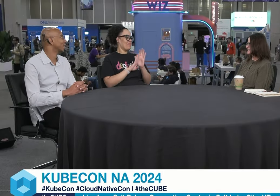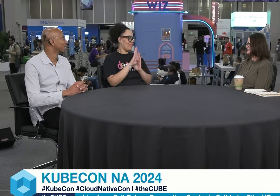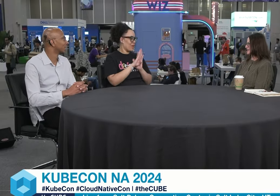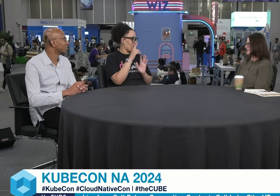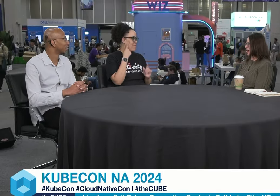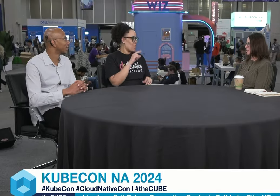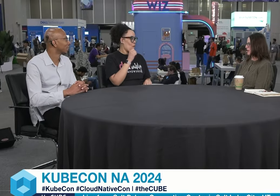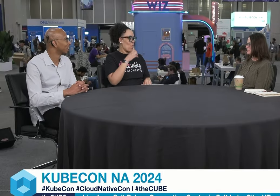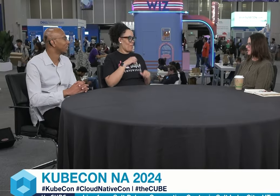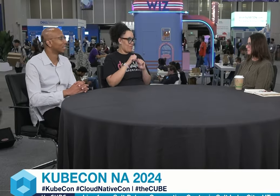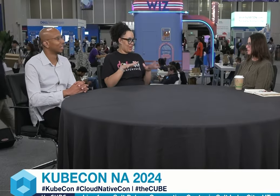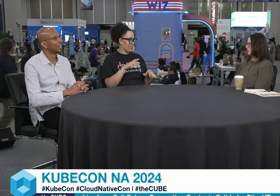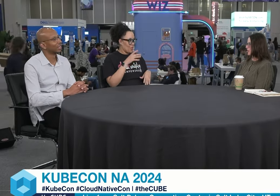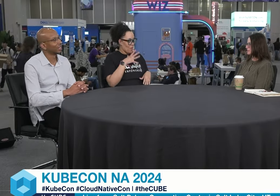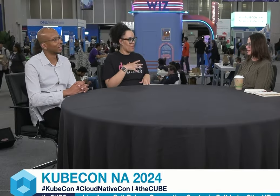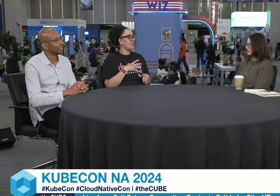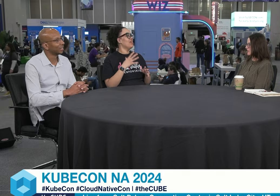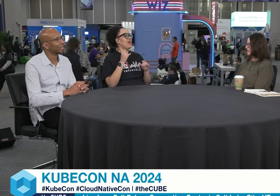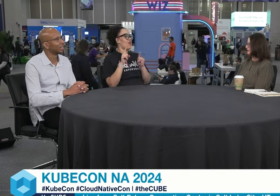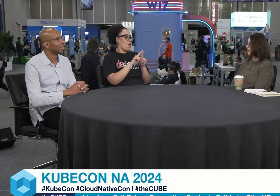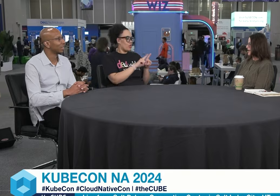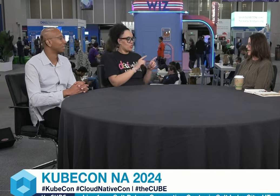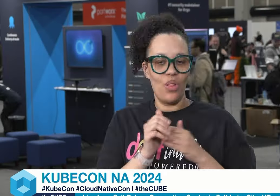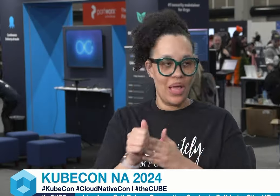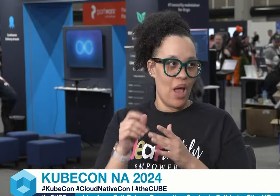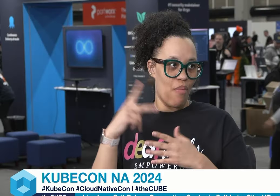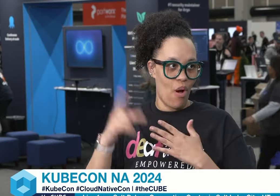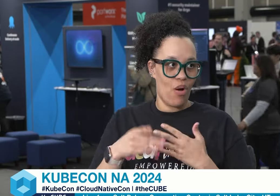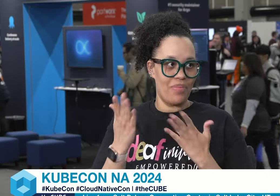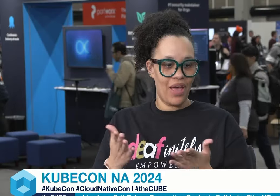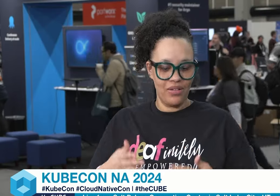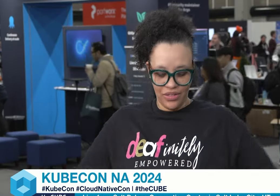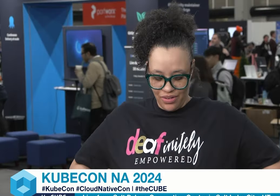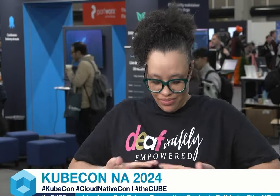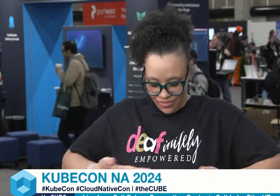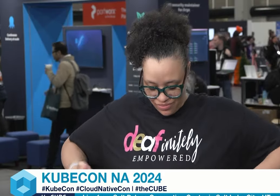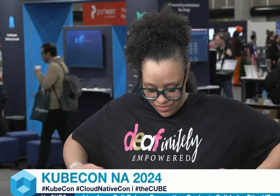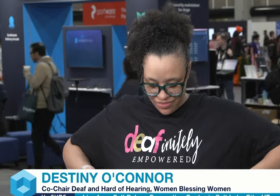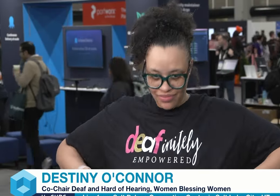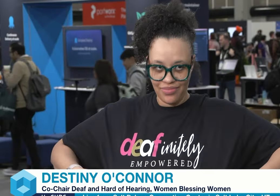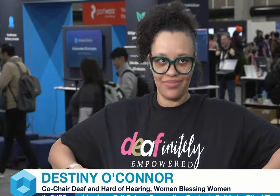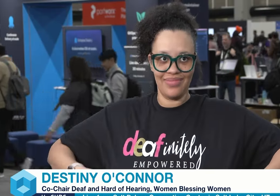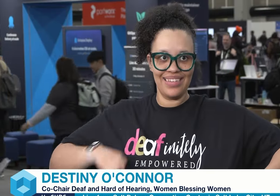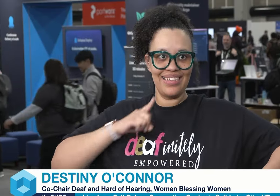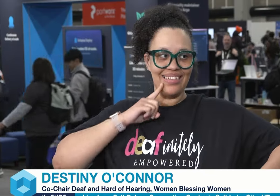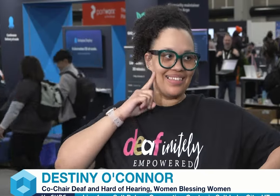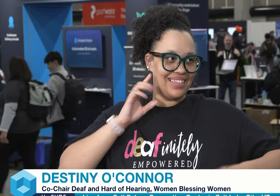Yes, so I'm a web developer for Women Blessing Women, and I also, I lead the program there.